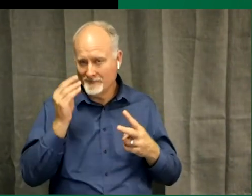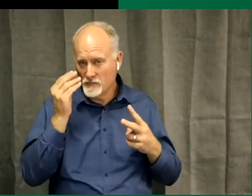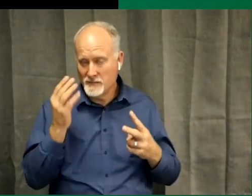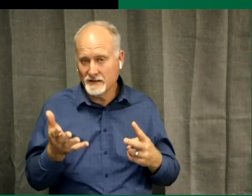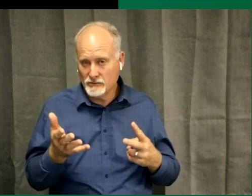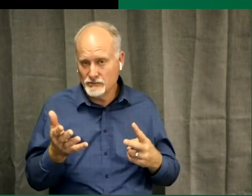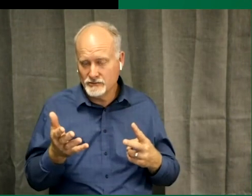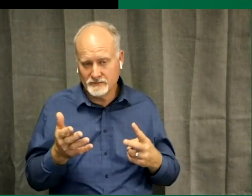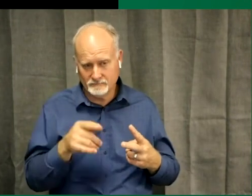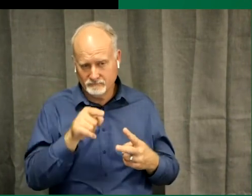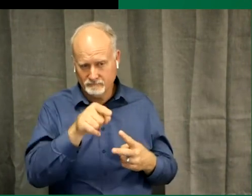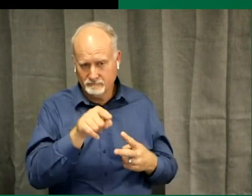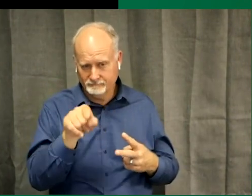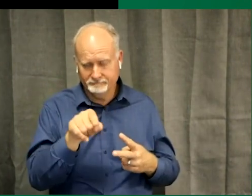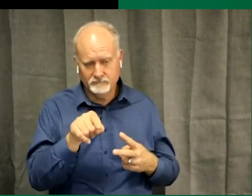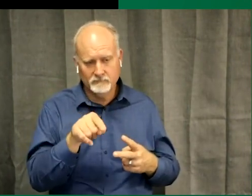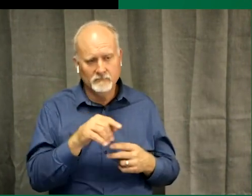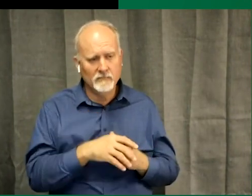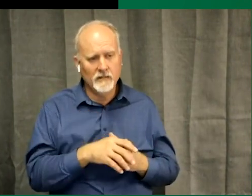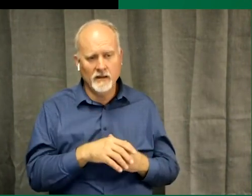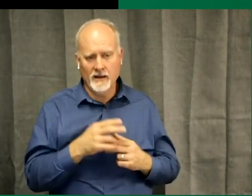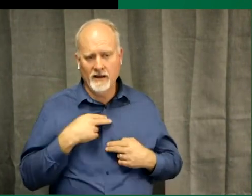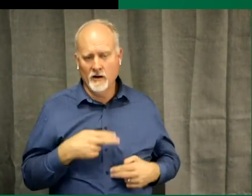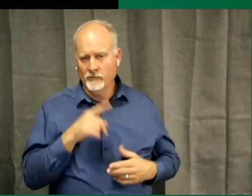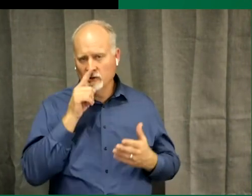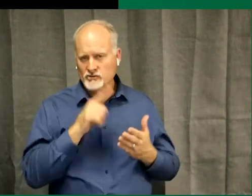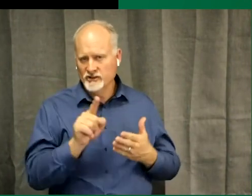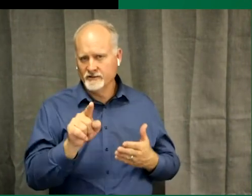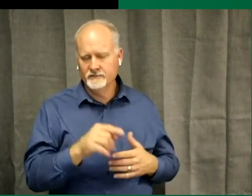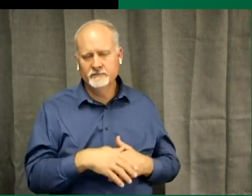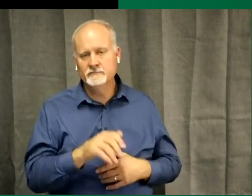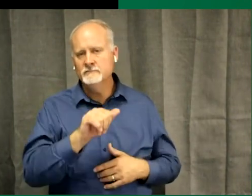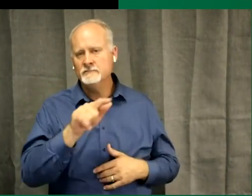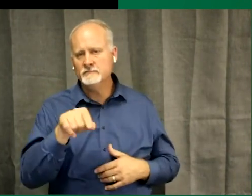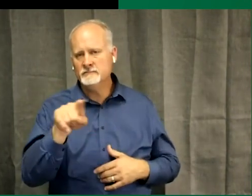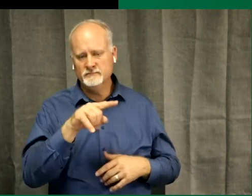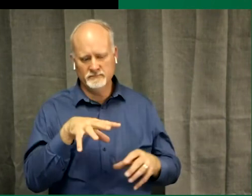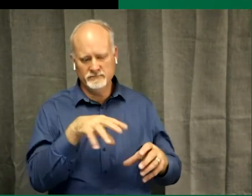are listed here and this is regarding health check all of you have been participating in health check